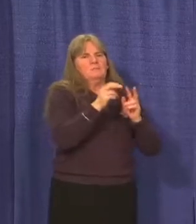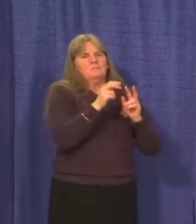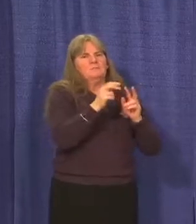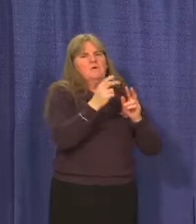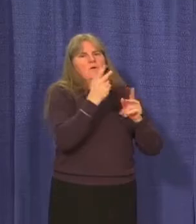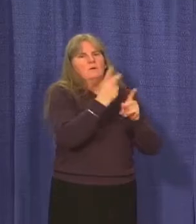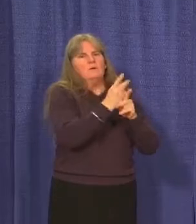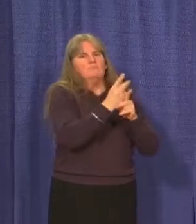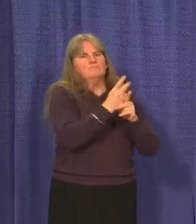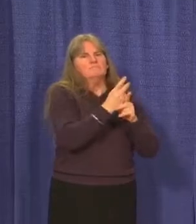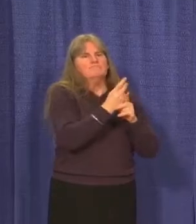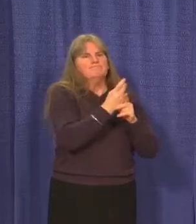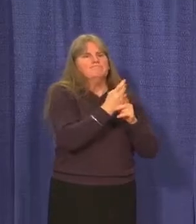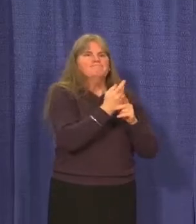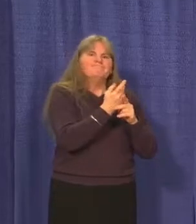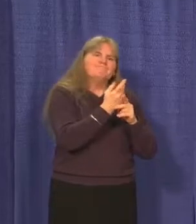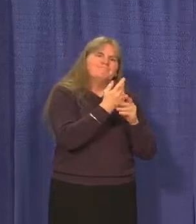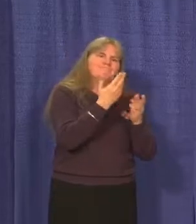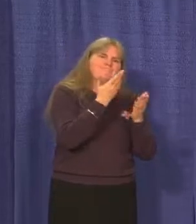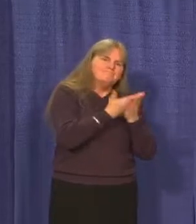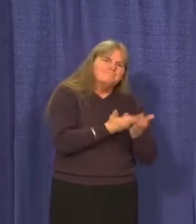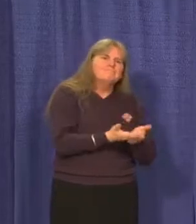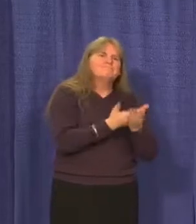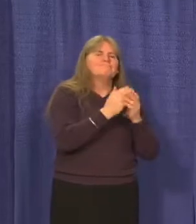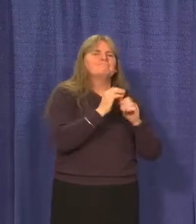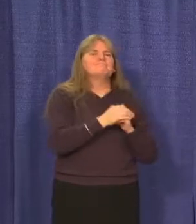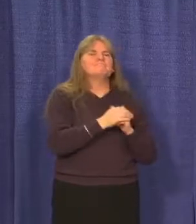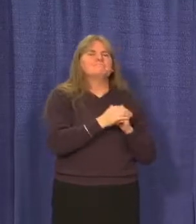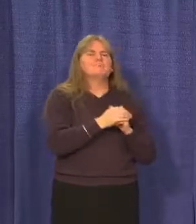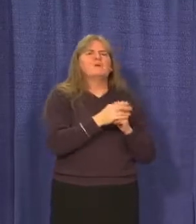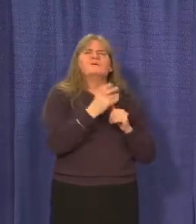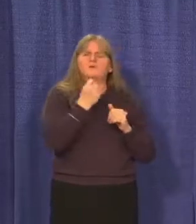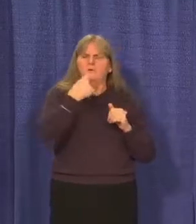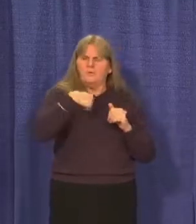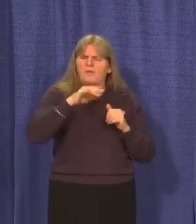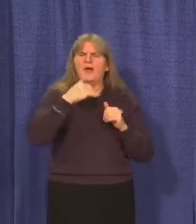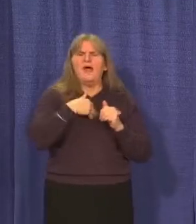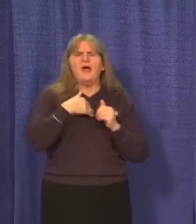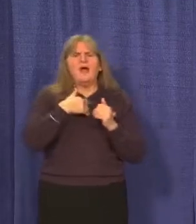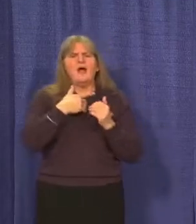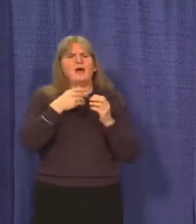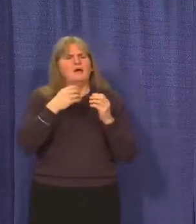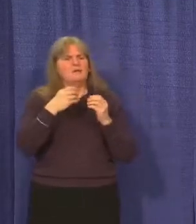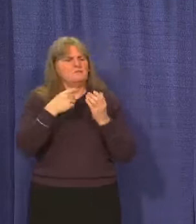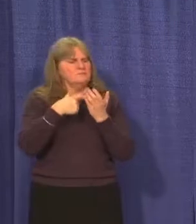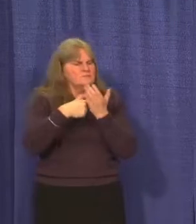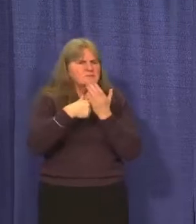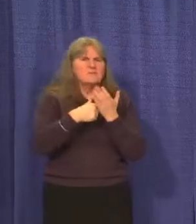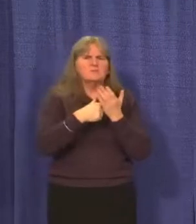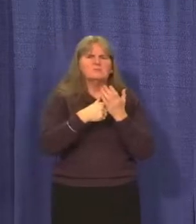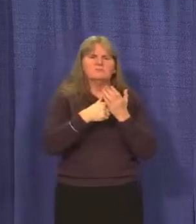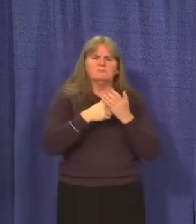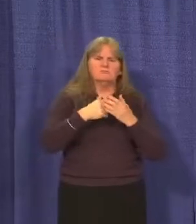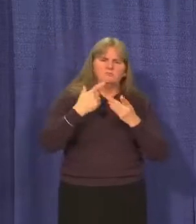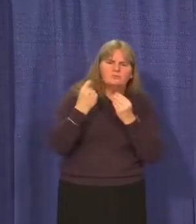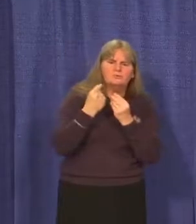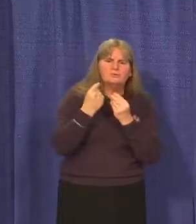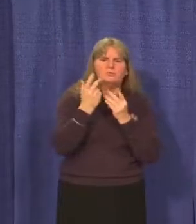of what we just talked about. The upfront conversations, ongoing conversations. The written materials, the